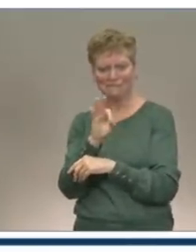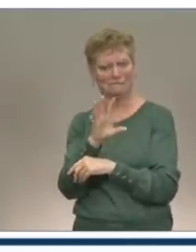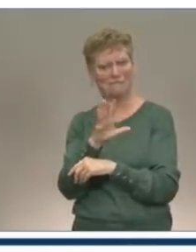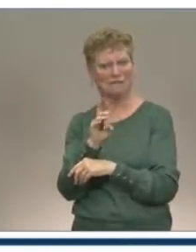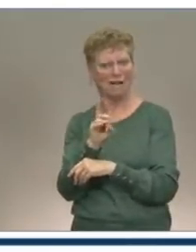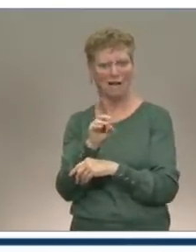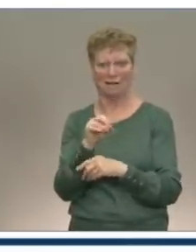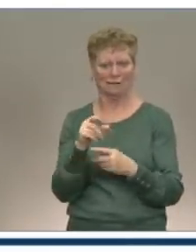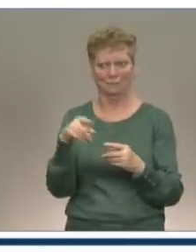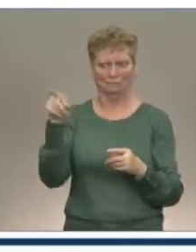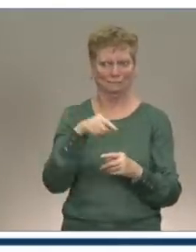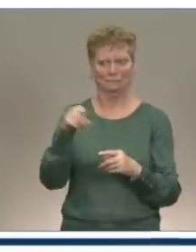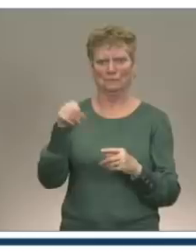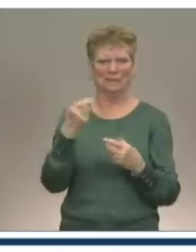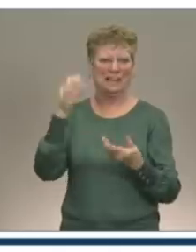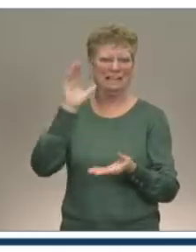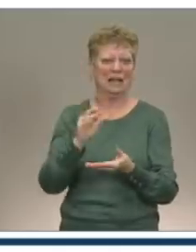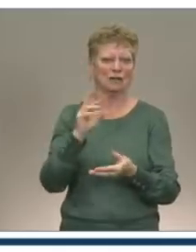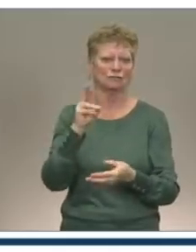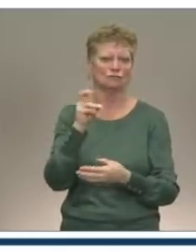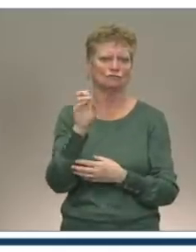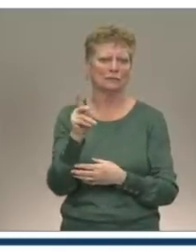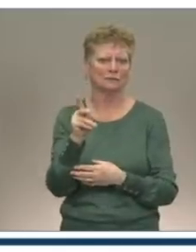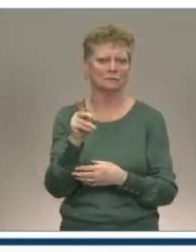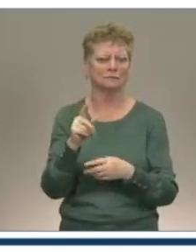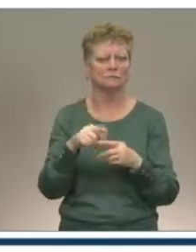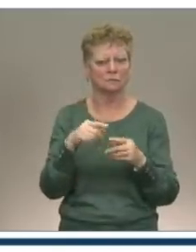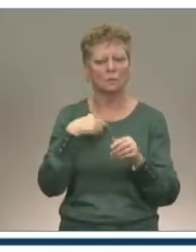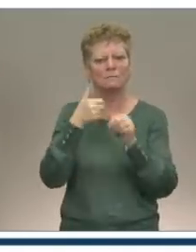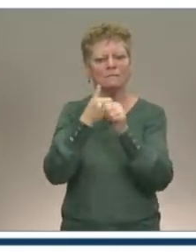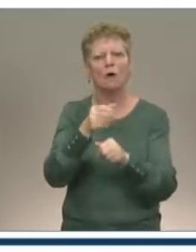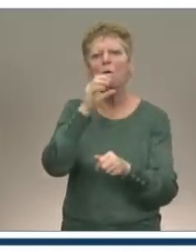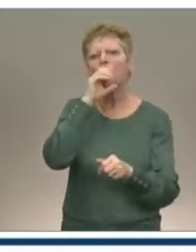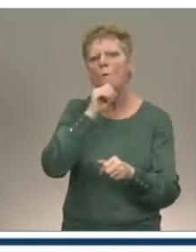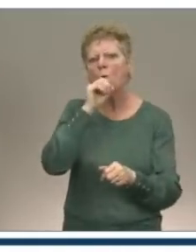is an important factor and we have to give those who based on age are at higher risk